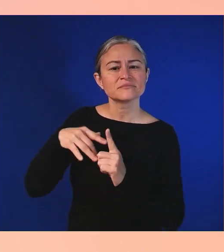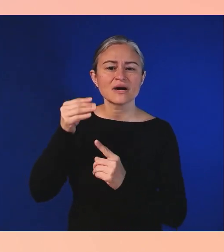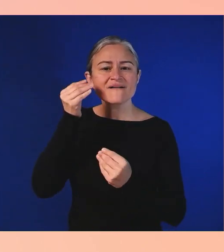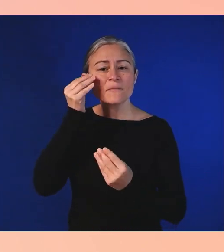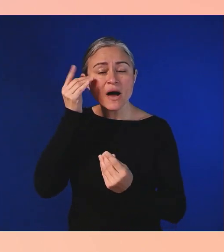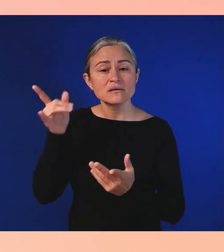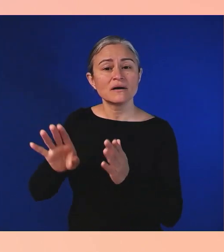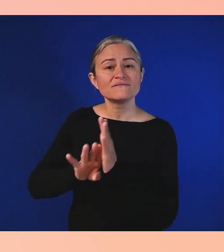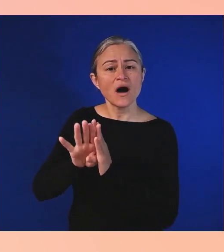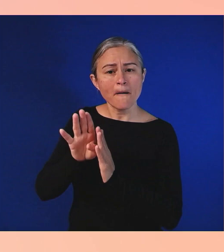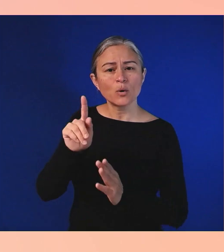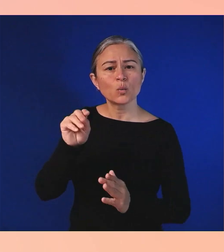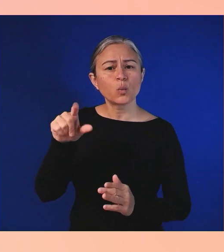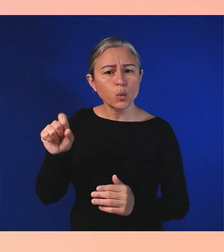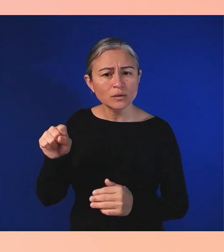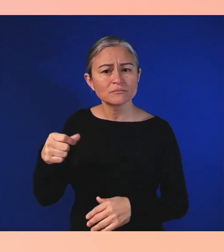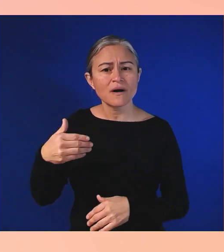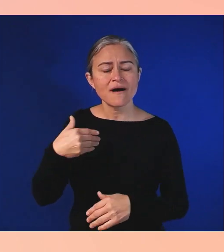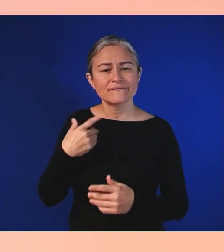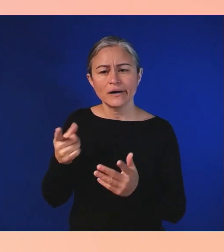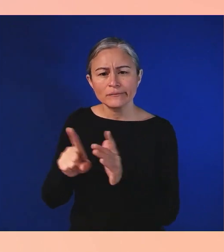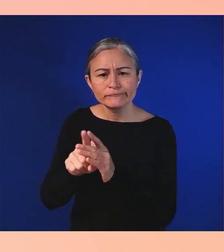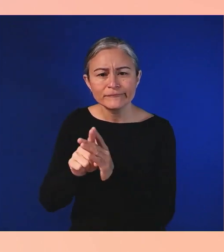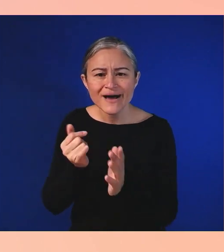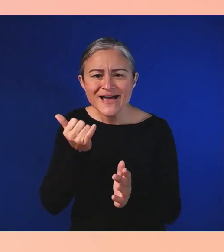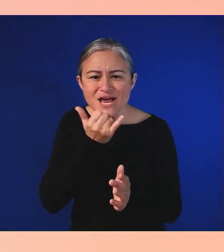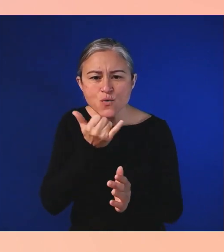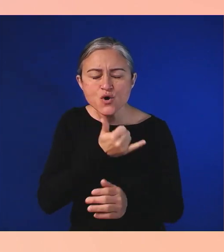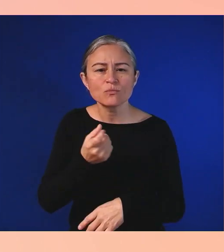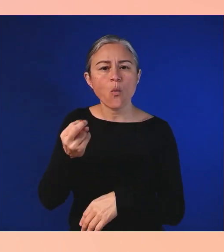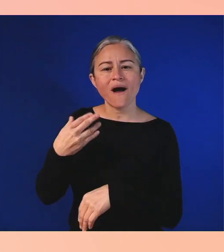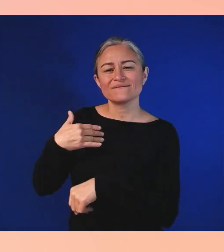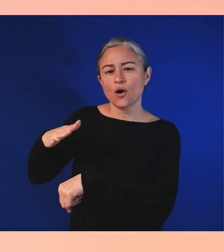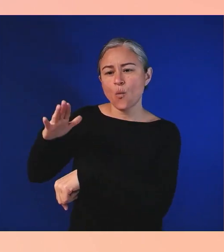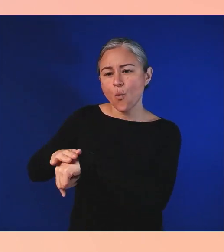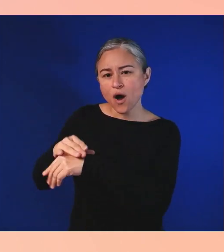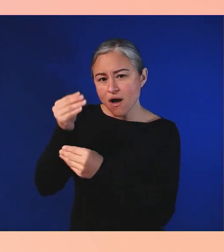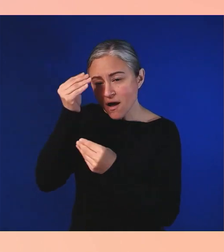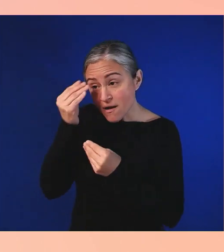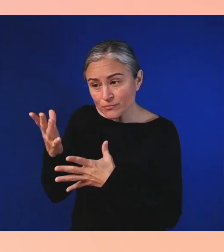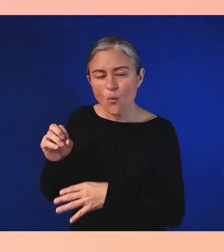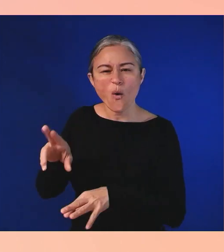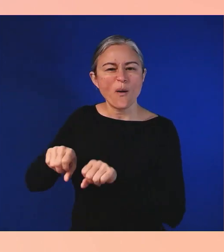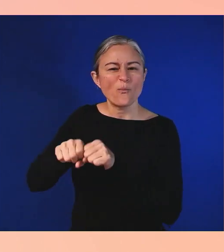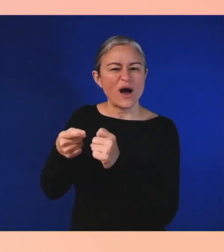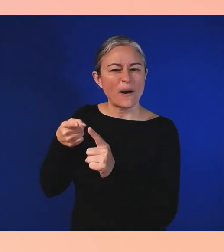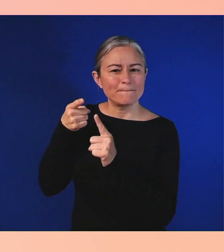can be processed by sighted people, but it doesn't provide adequate in-the-moment context for those who aren't.